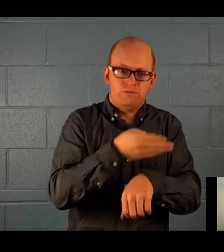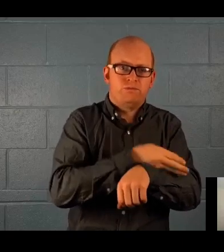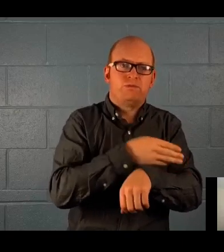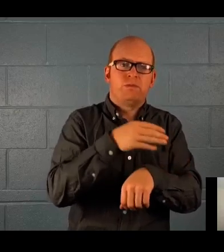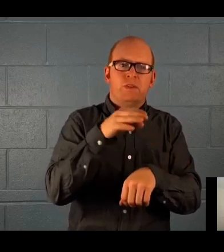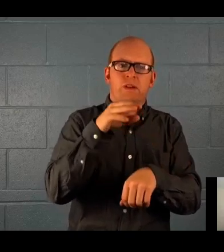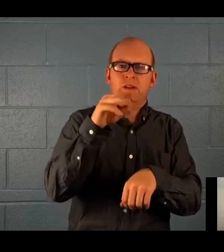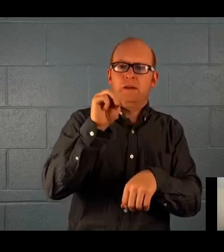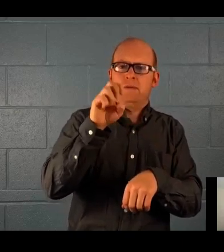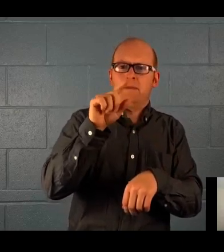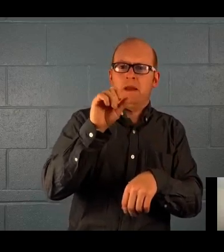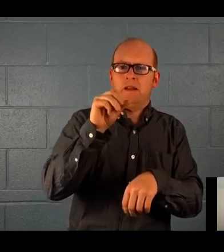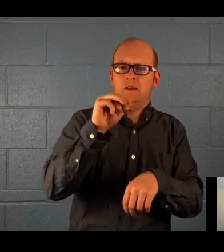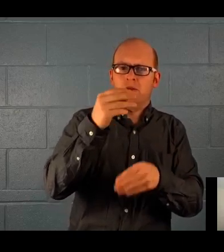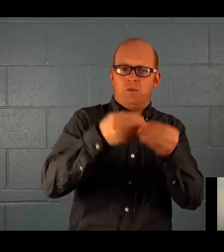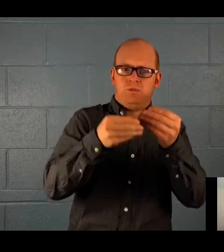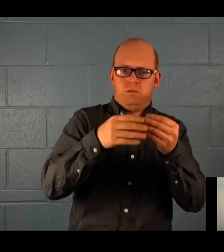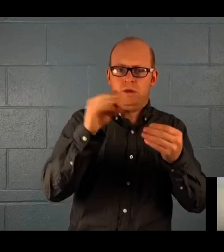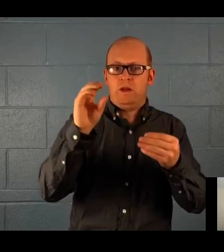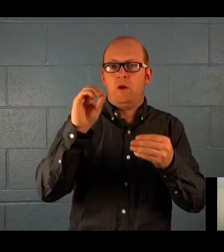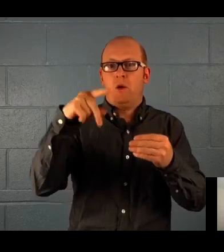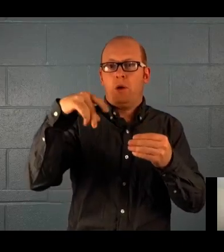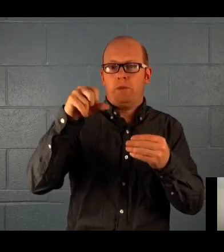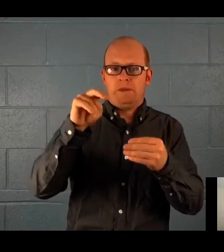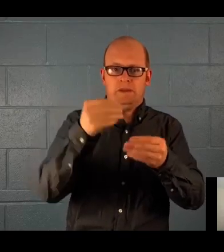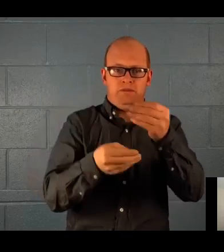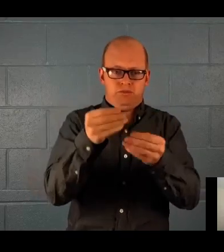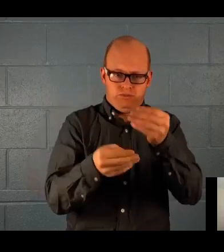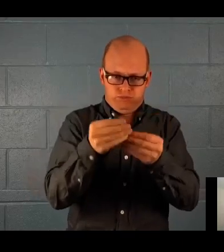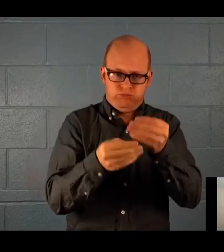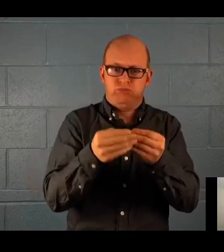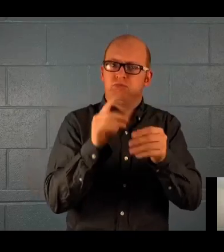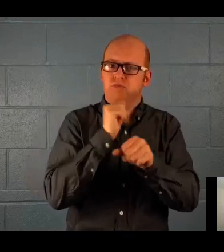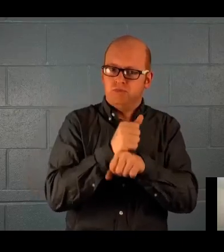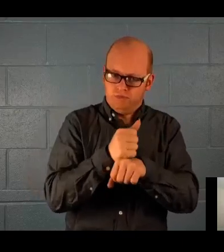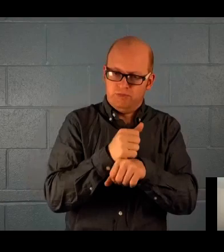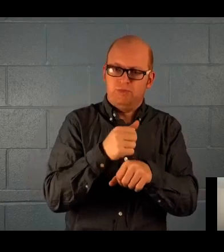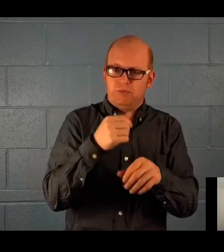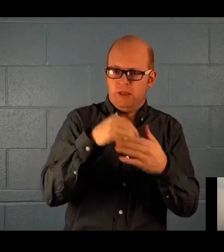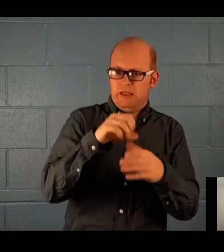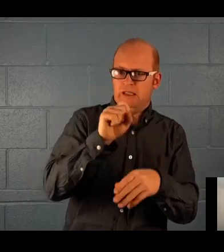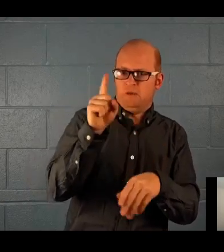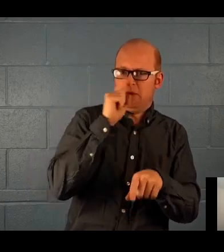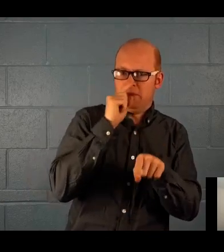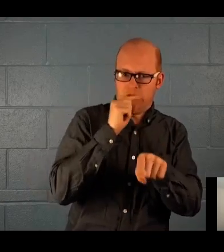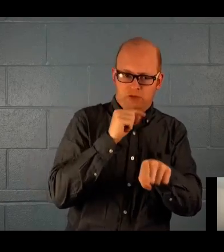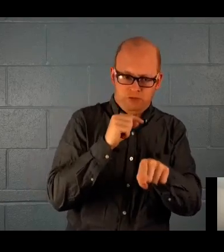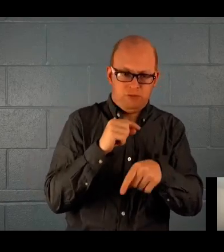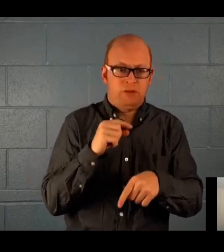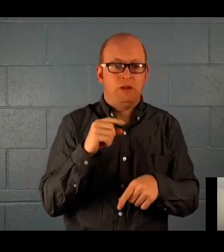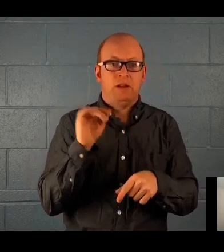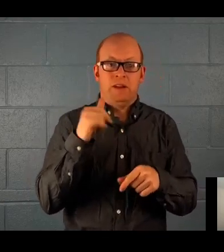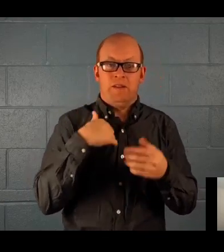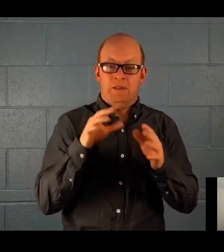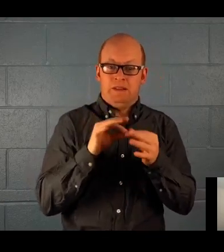saw in the shaker 1 mice. As I mentioned with the fragmented or heterogeneous AAV